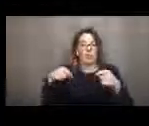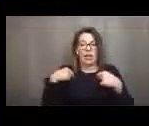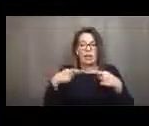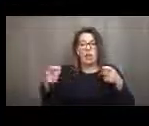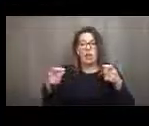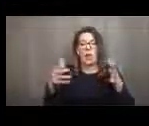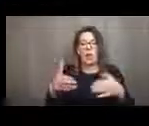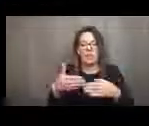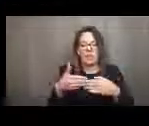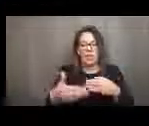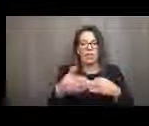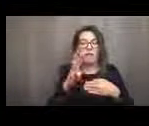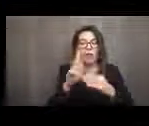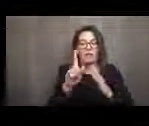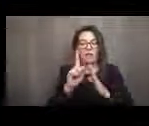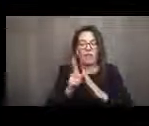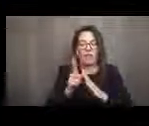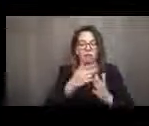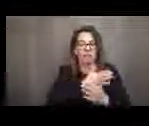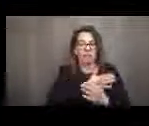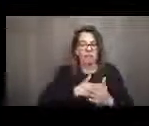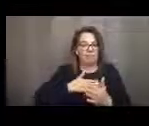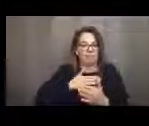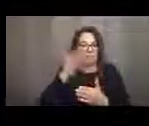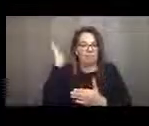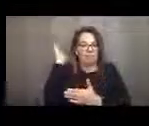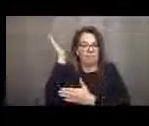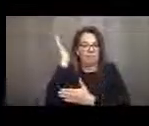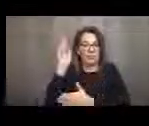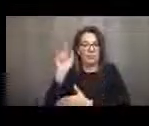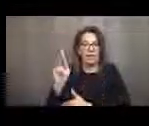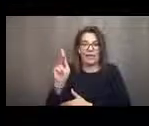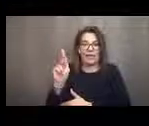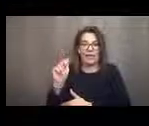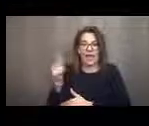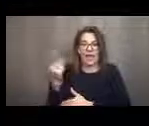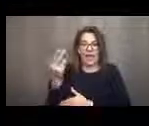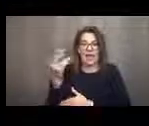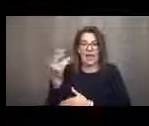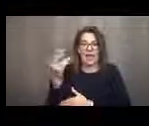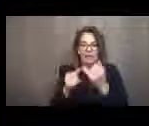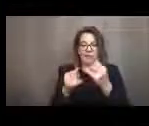I am pleased to present Kathy Hancock, who is our presenter on Financial Conflict of Interest.